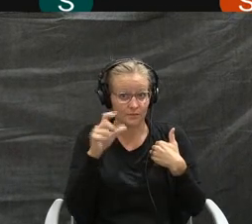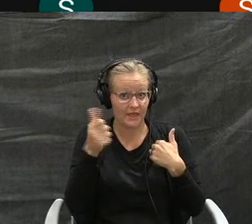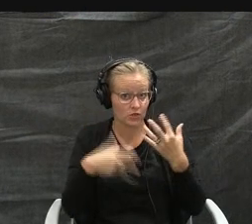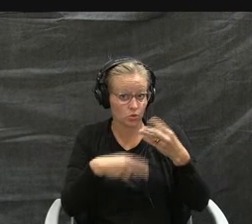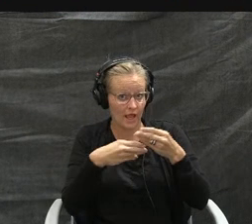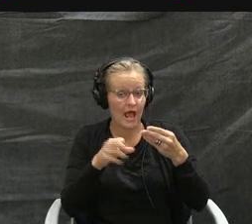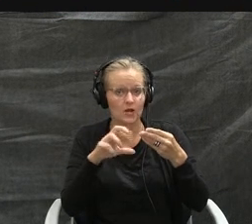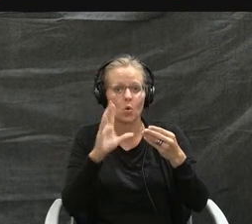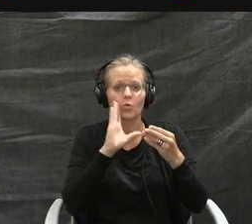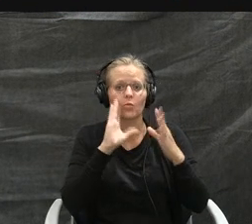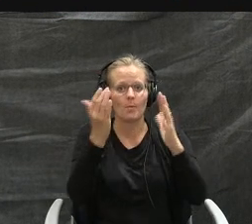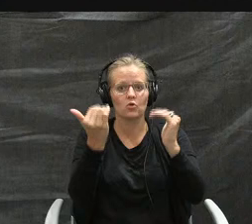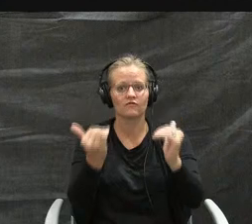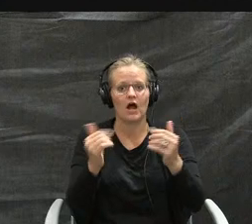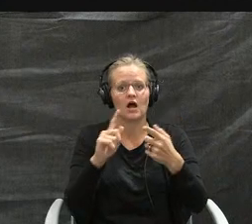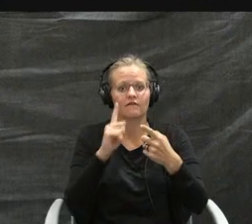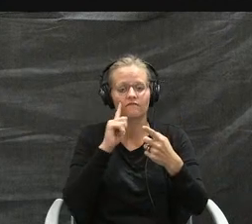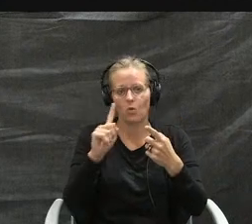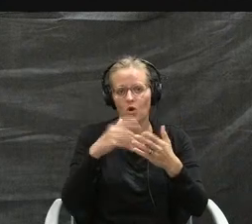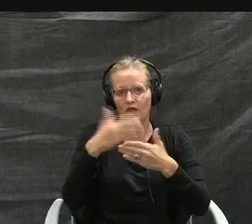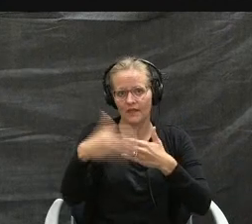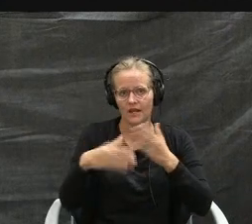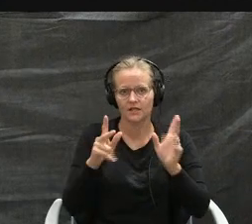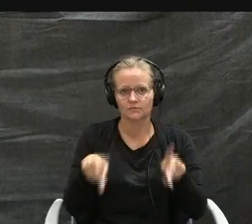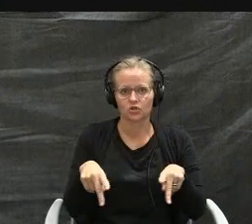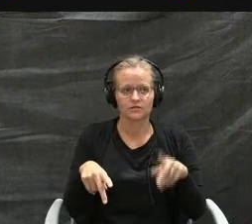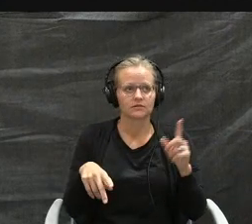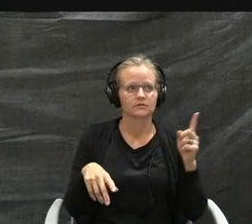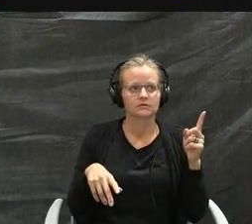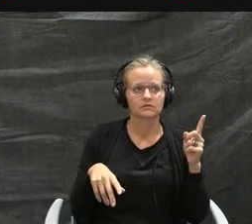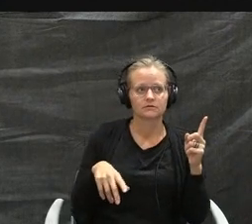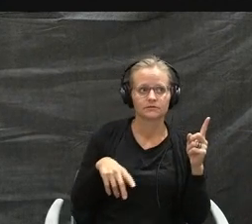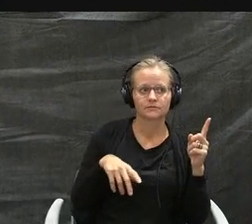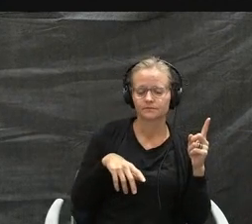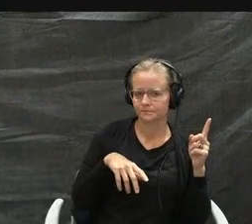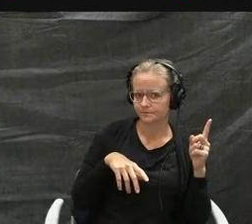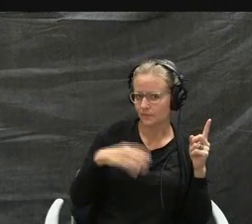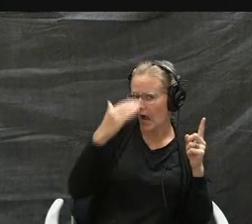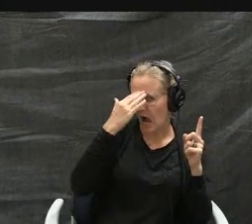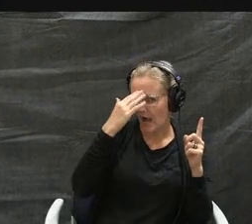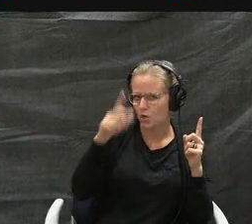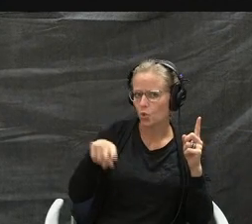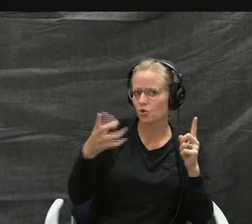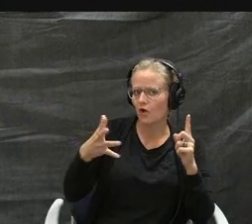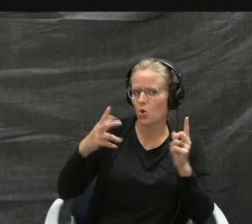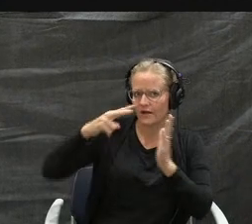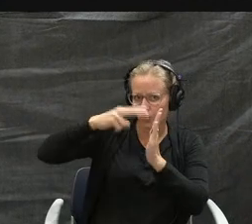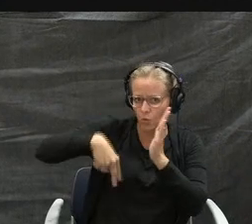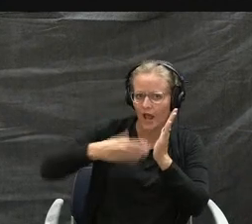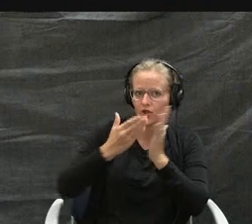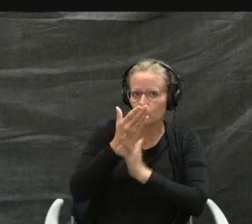move on to the next. Yeah, like I said, I know you guys are bred through these things thoroughly. The other thing that that I